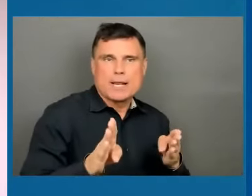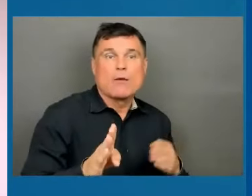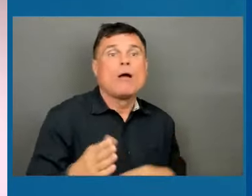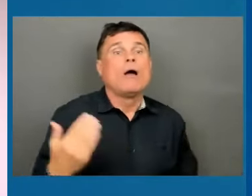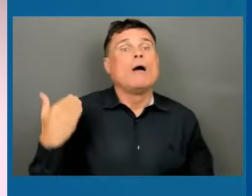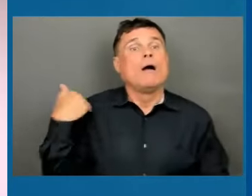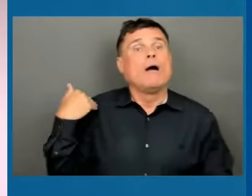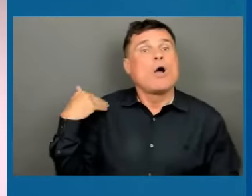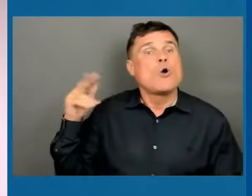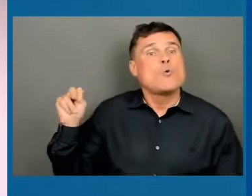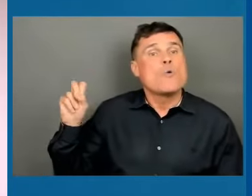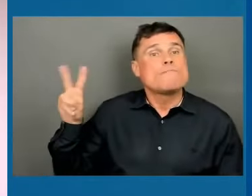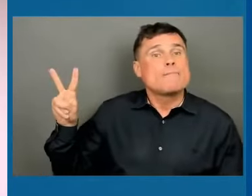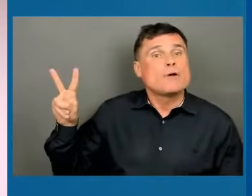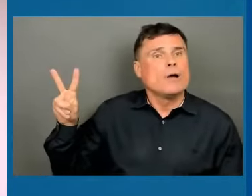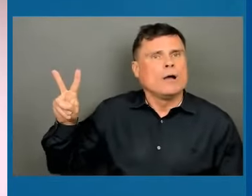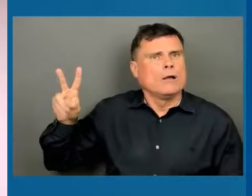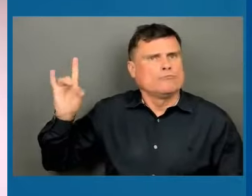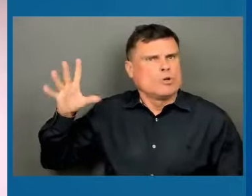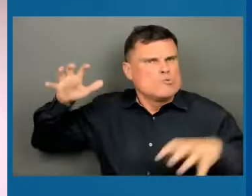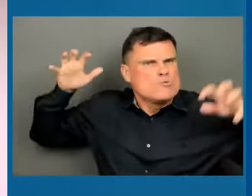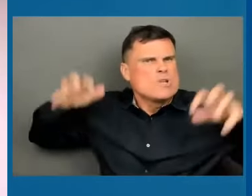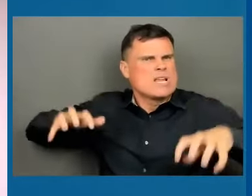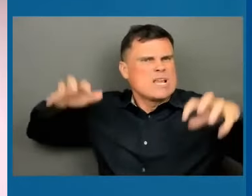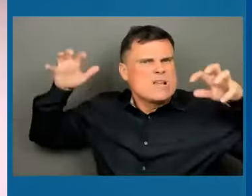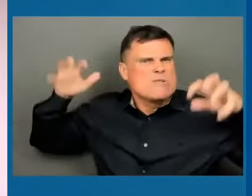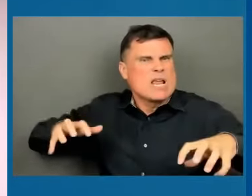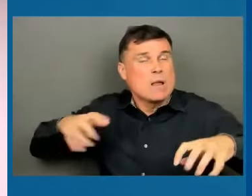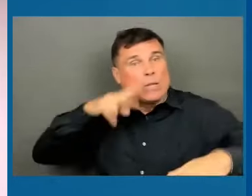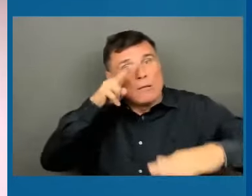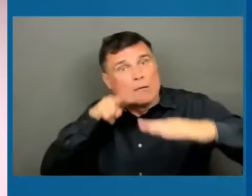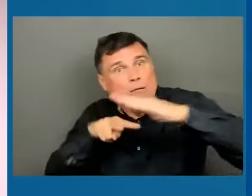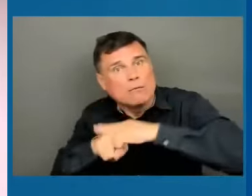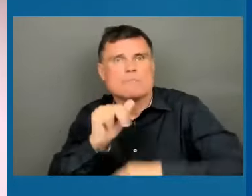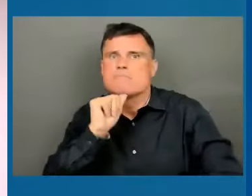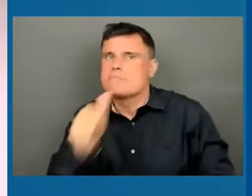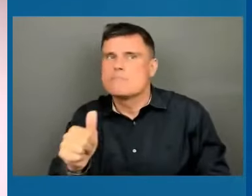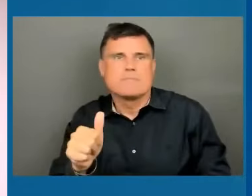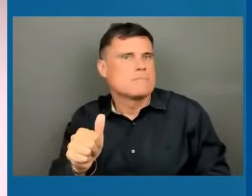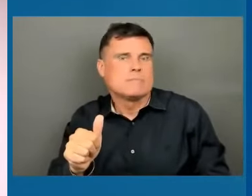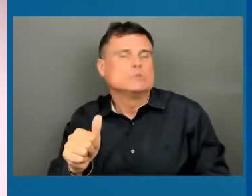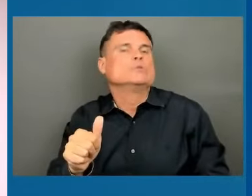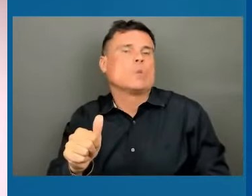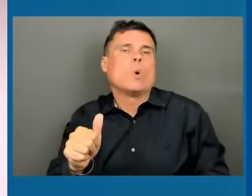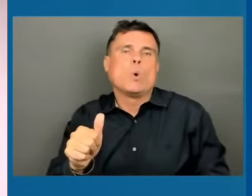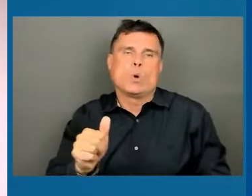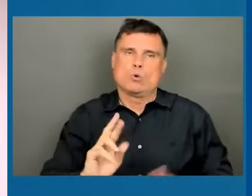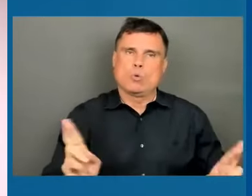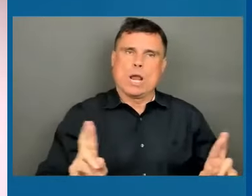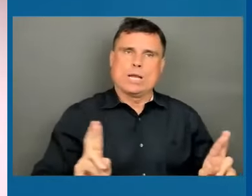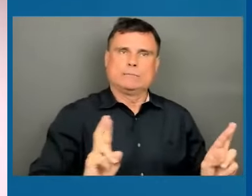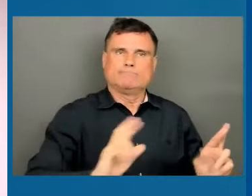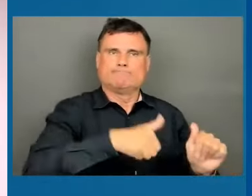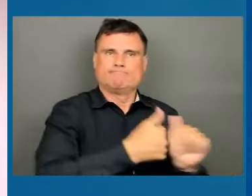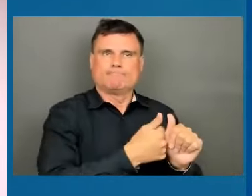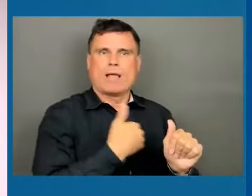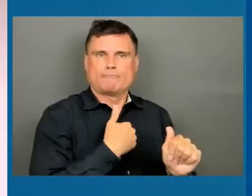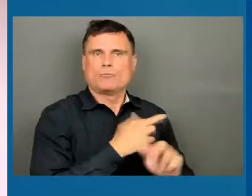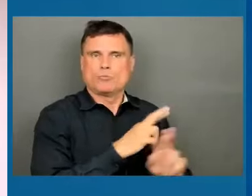For the next question, we go to Lisa, city news 1130. Please go ahead.